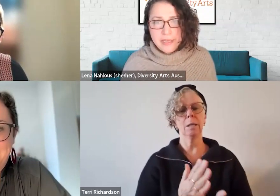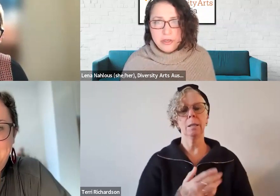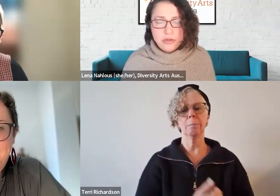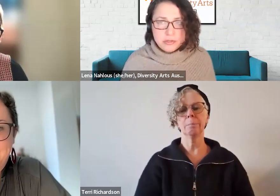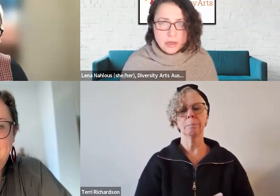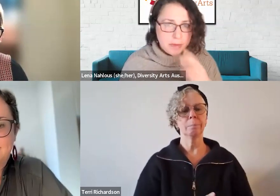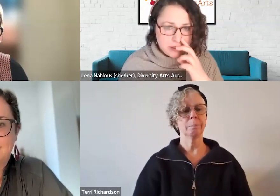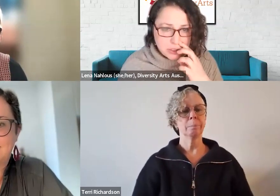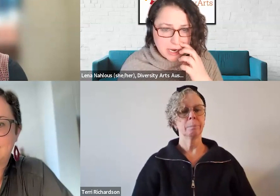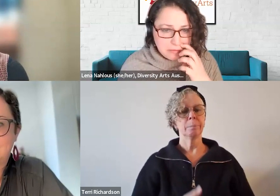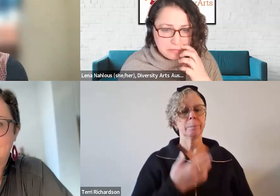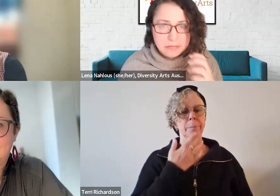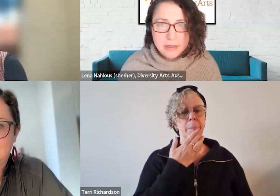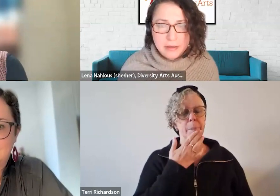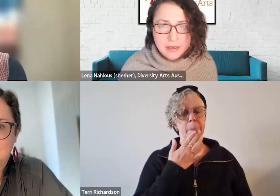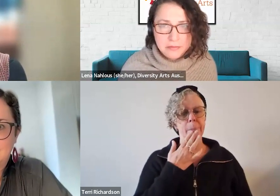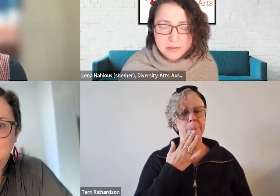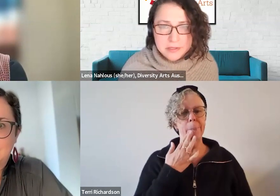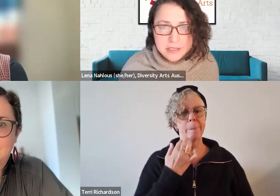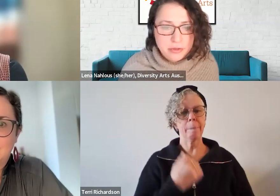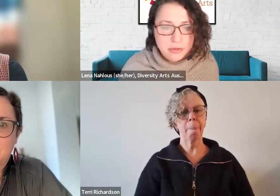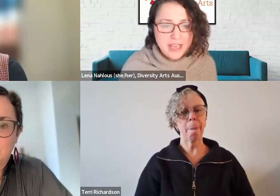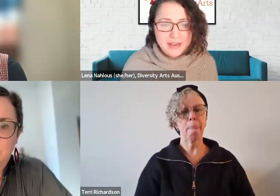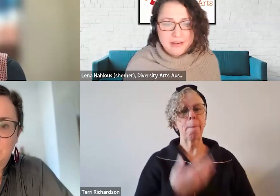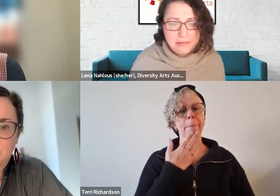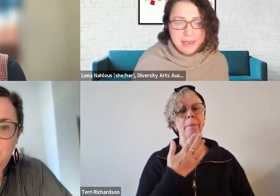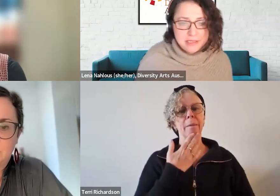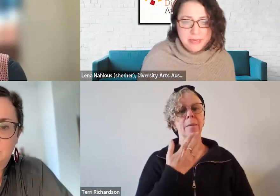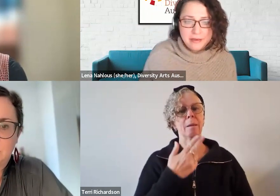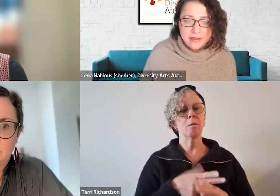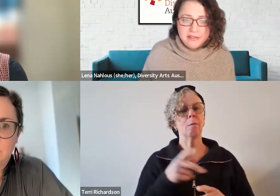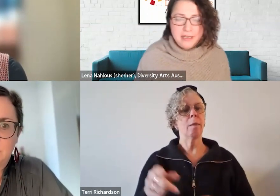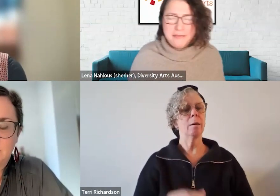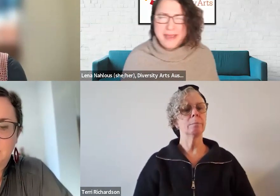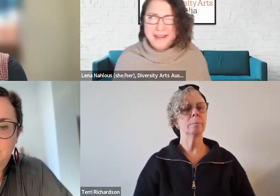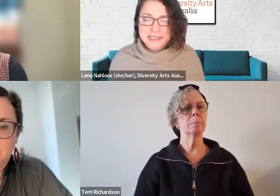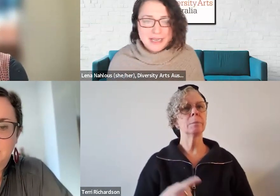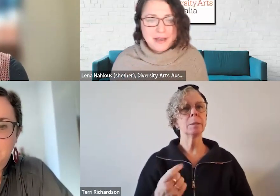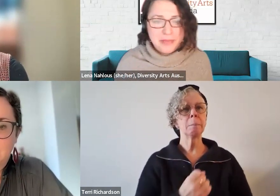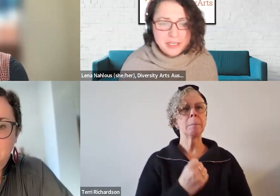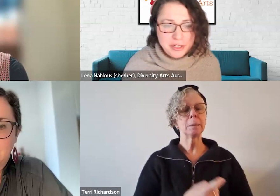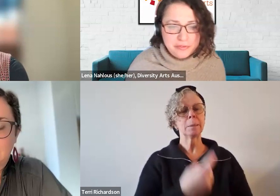Thank you so much, Cecilia, for that. And that makes me think about and I don't know